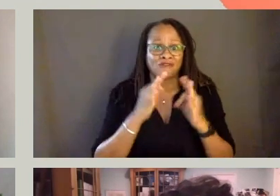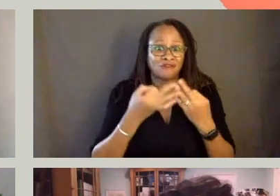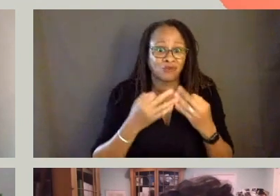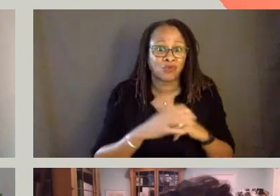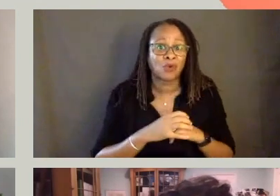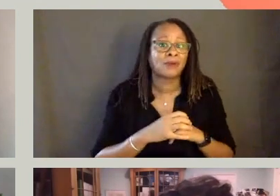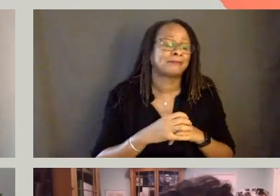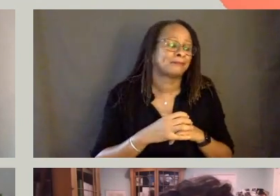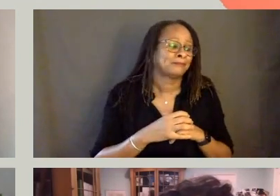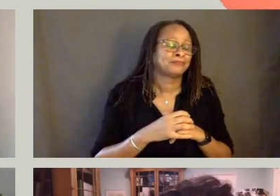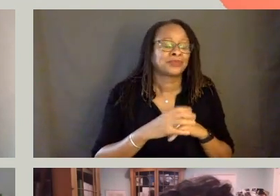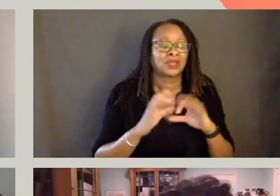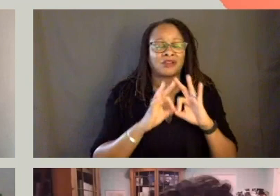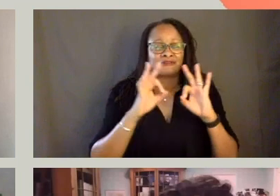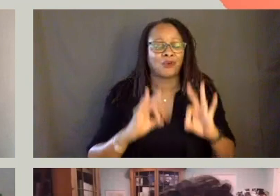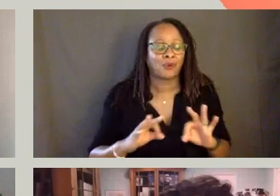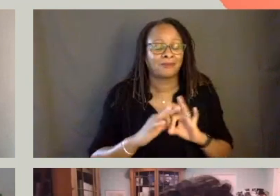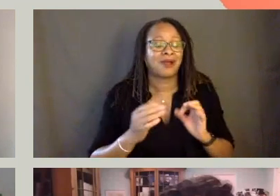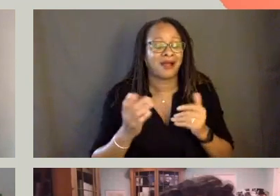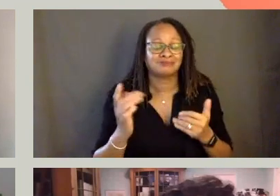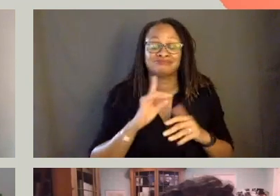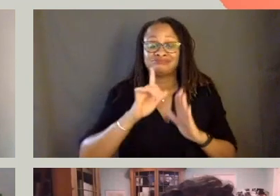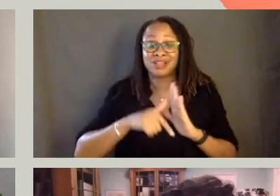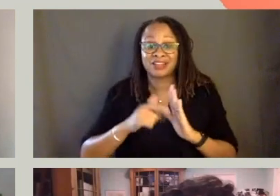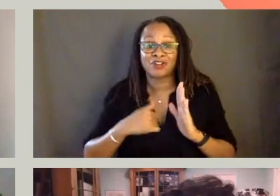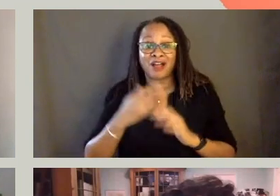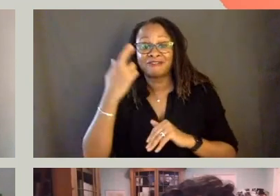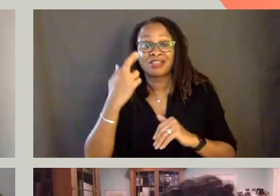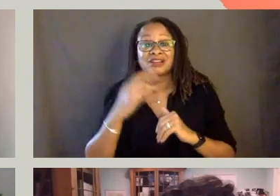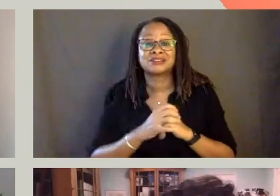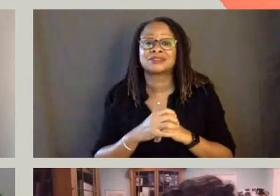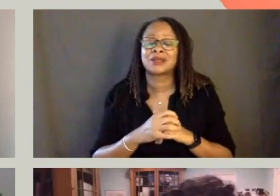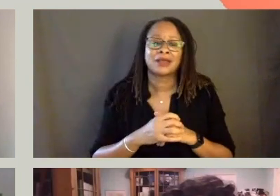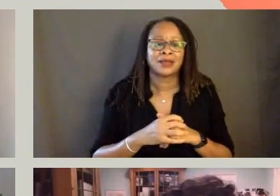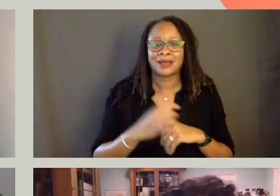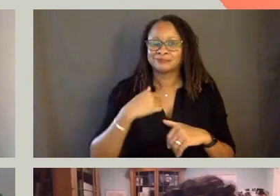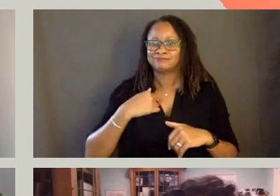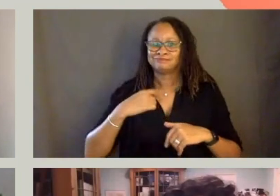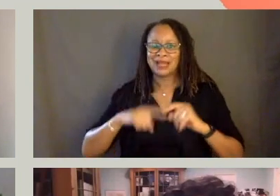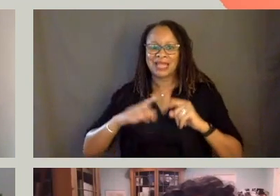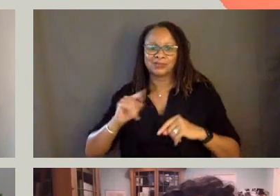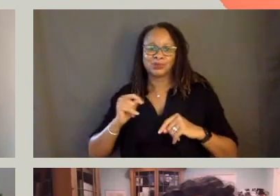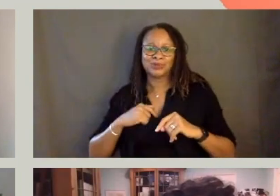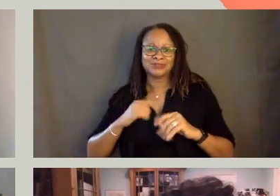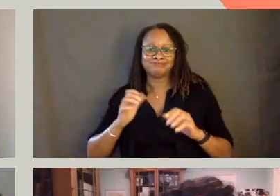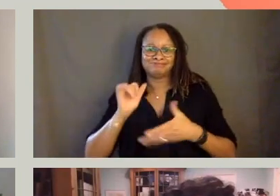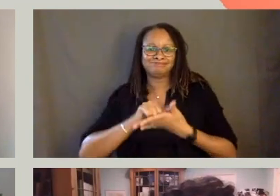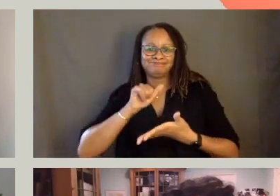And, ultimately I think I realized like, one, I can't do that, that's impossible